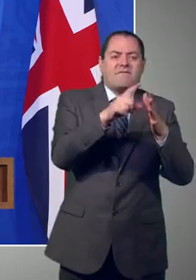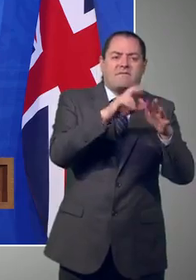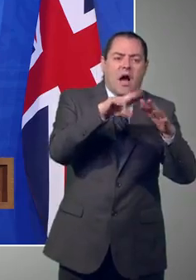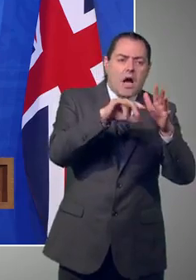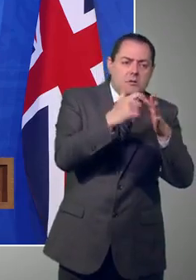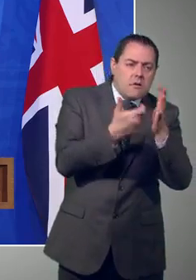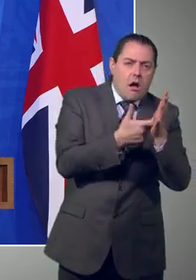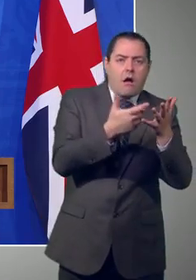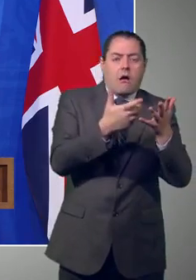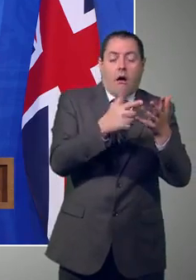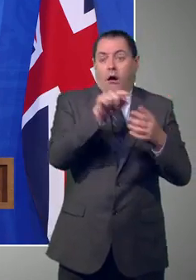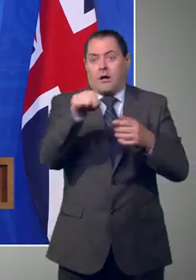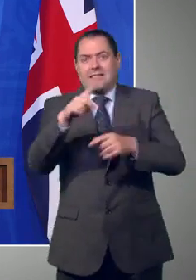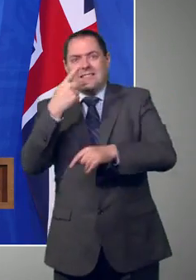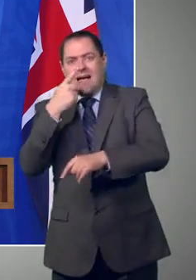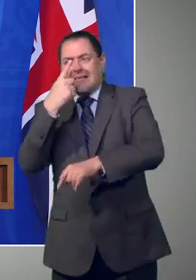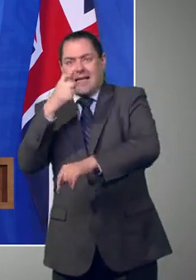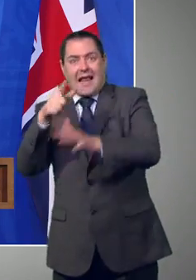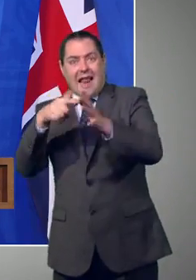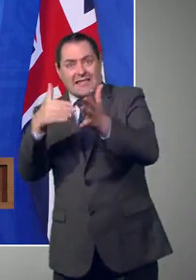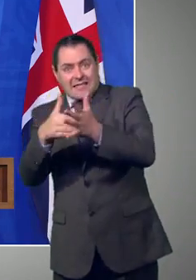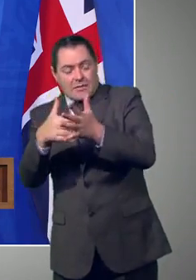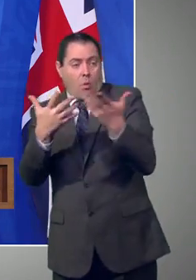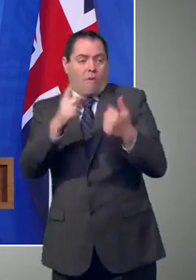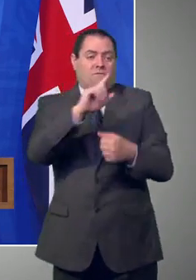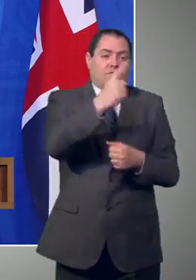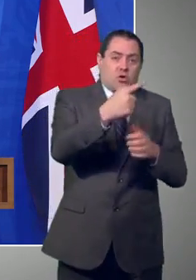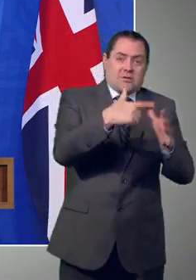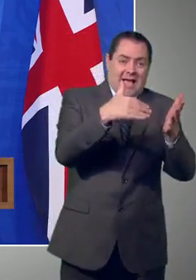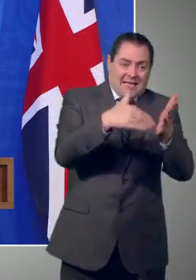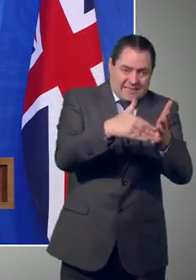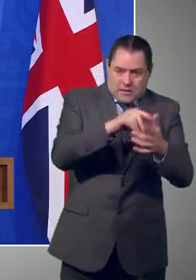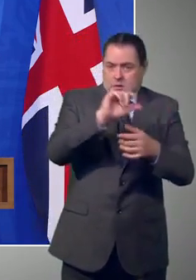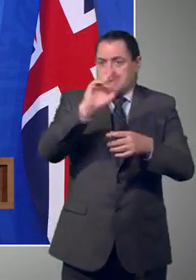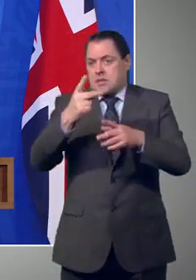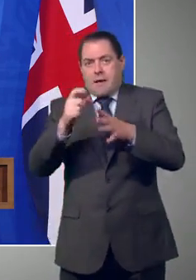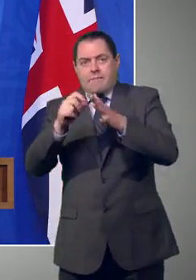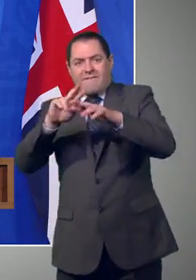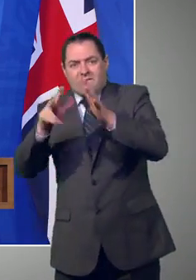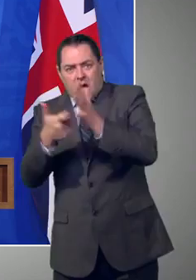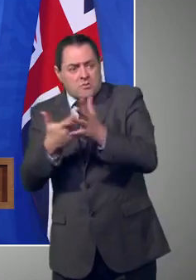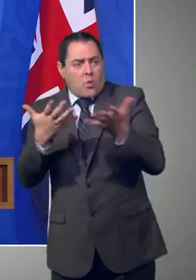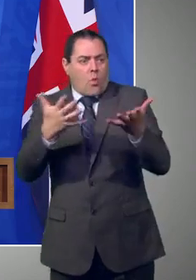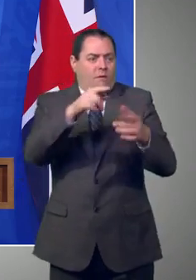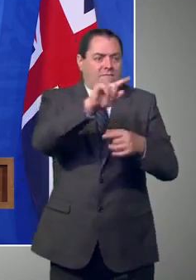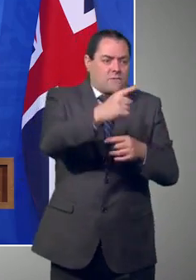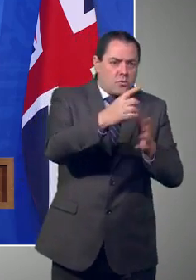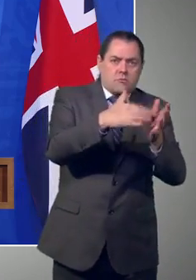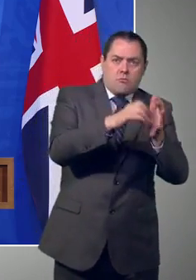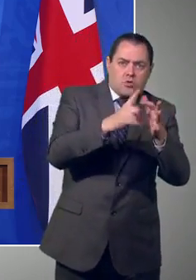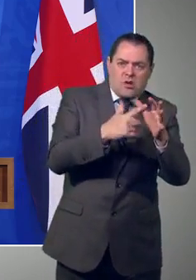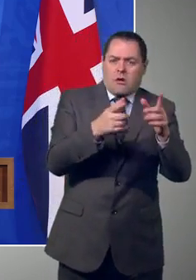different vaccines and if they can be mixed. then and they can